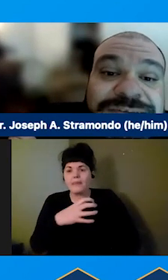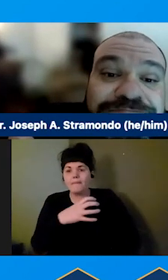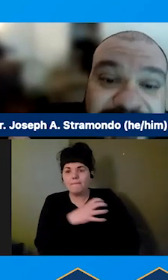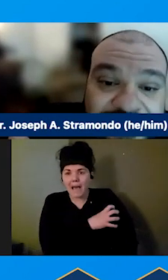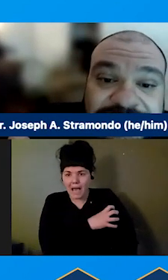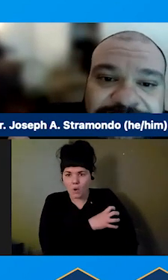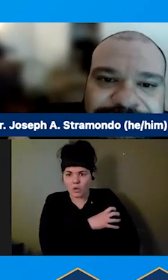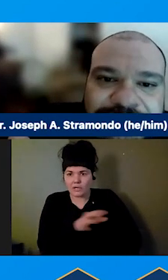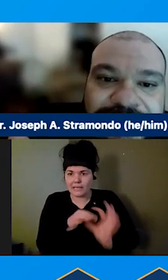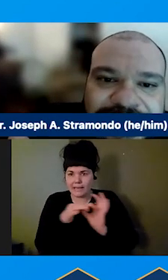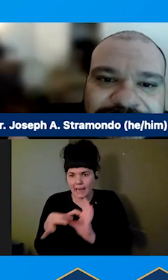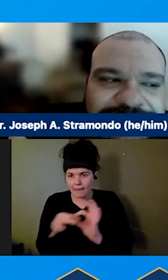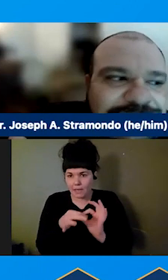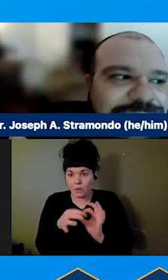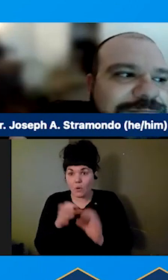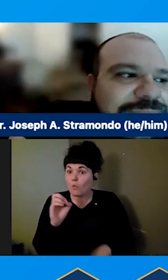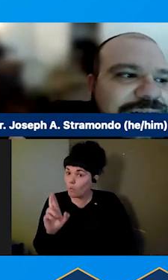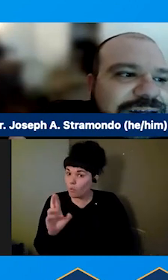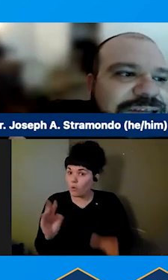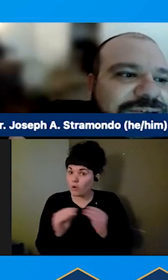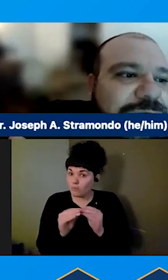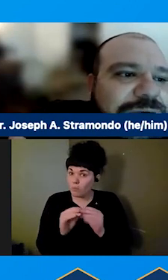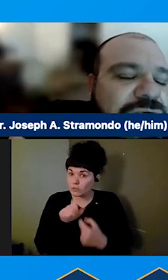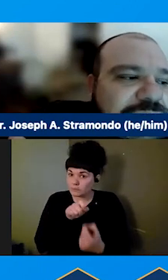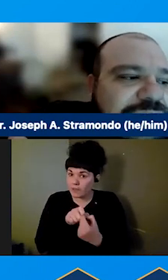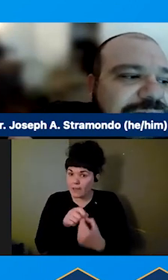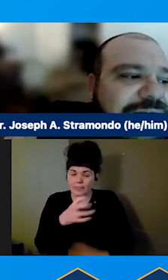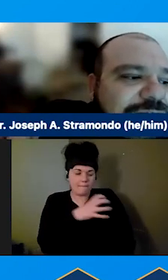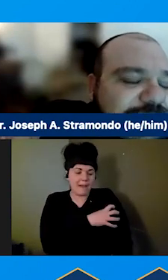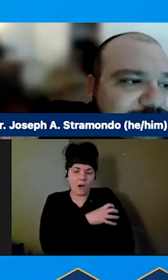power disparity. Okay. So